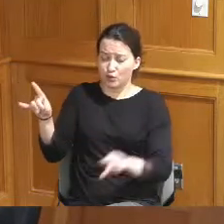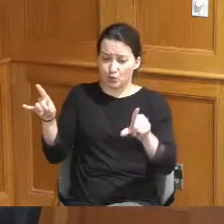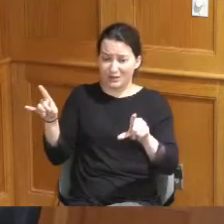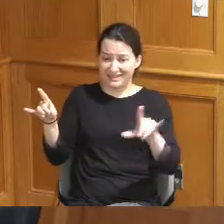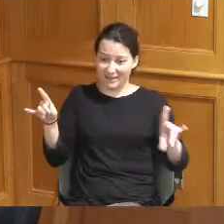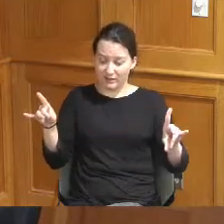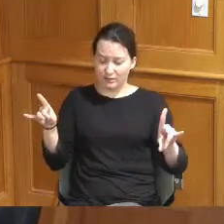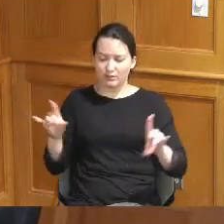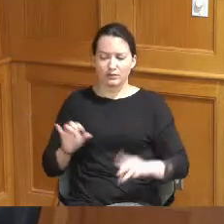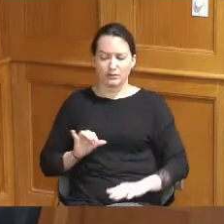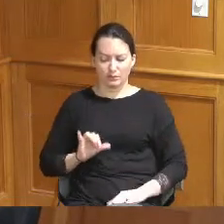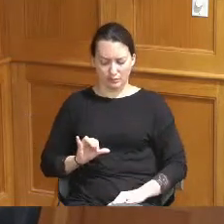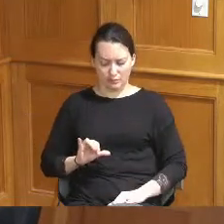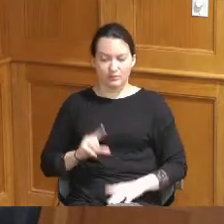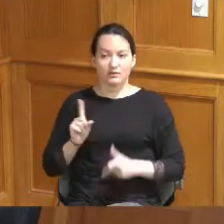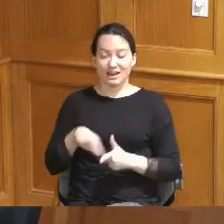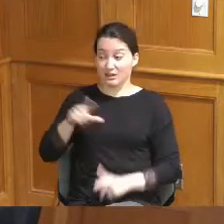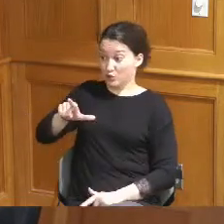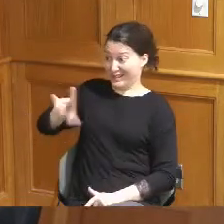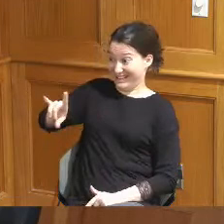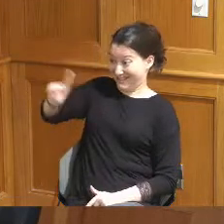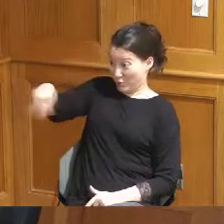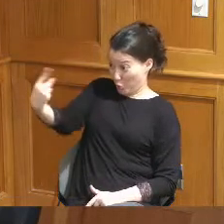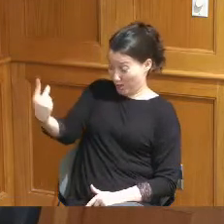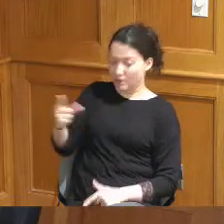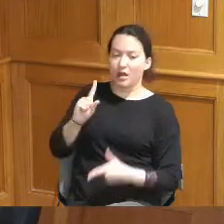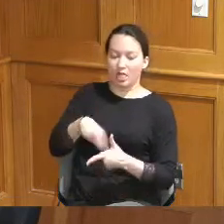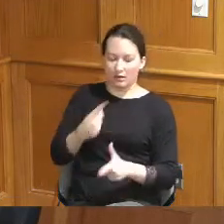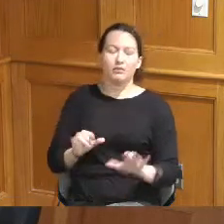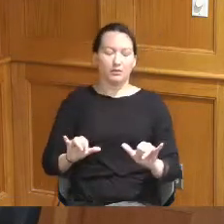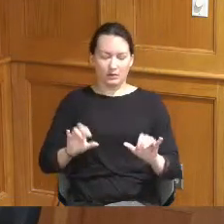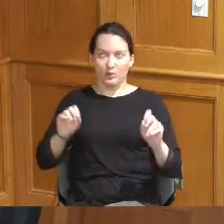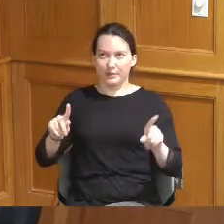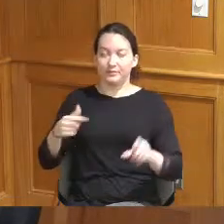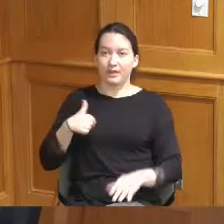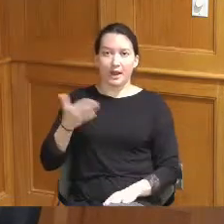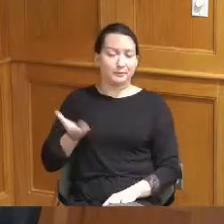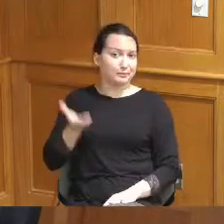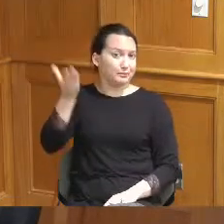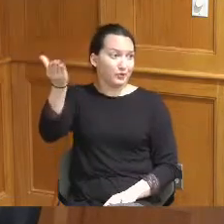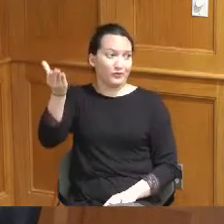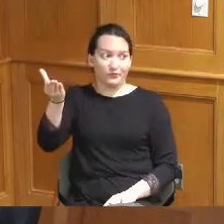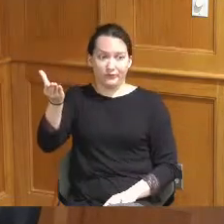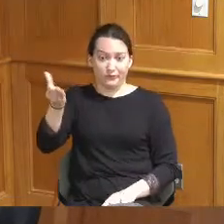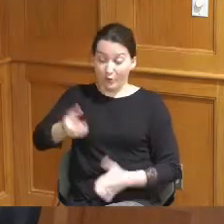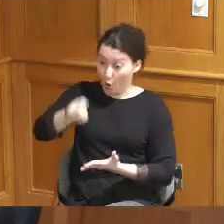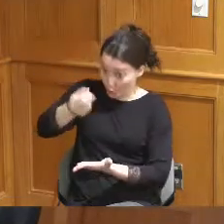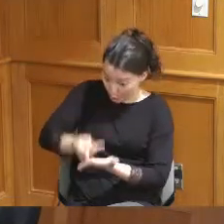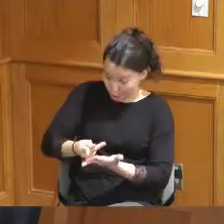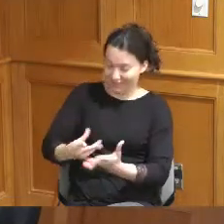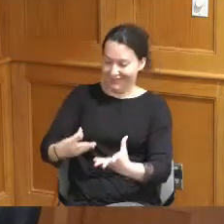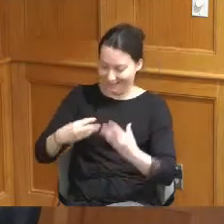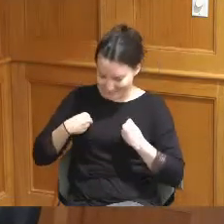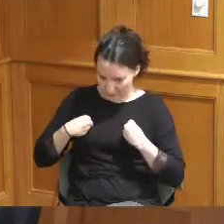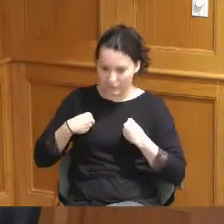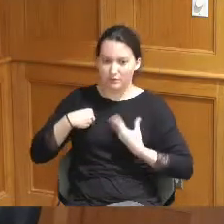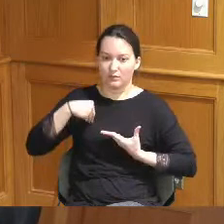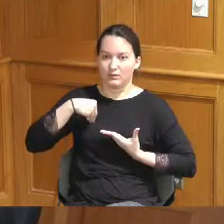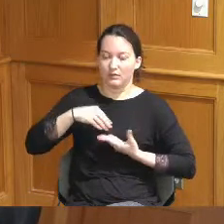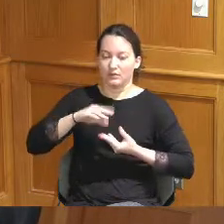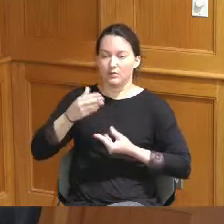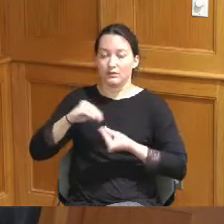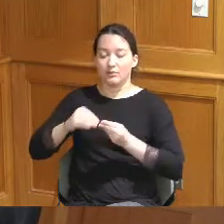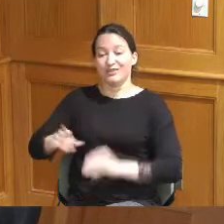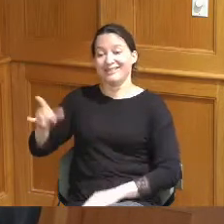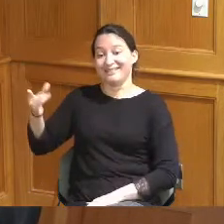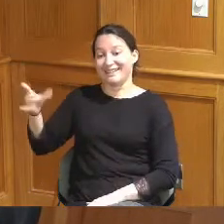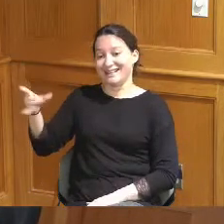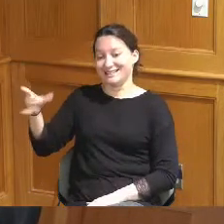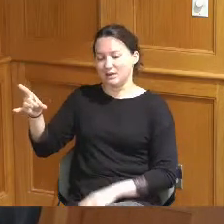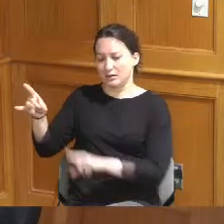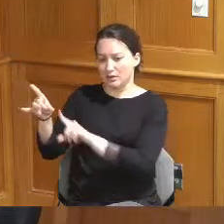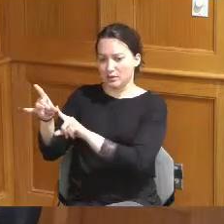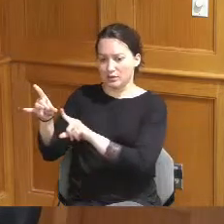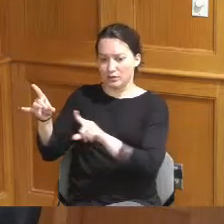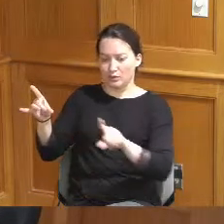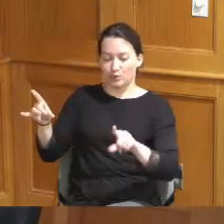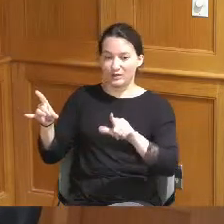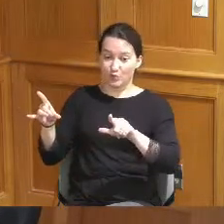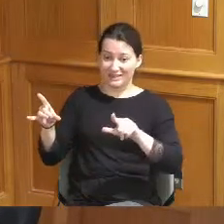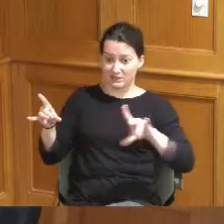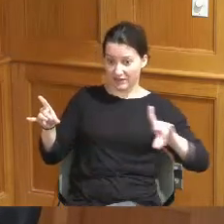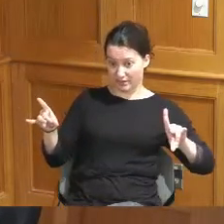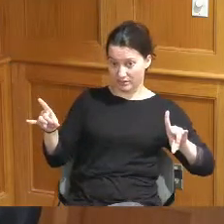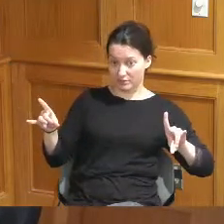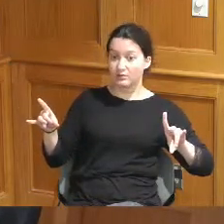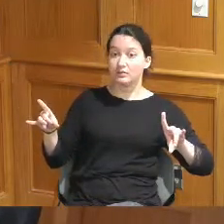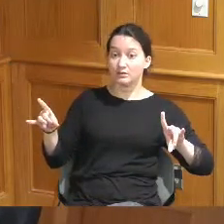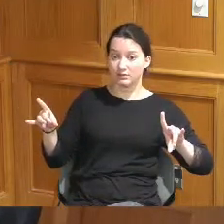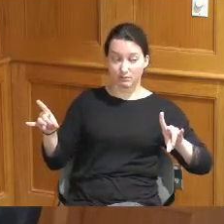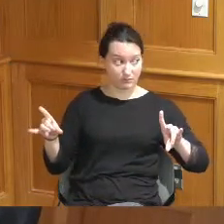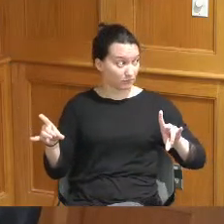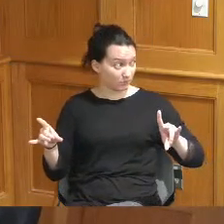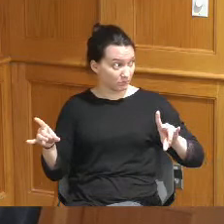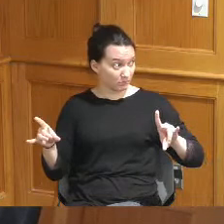yeah okay I'll move to approve and accept for the record item 18 through 27. Vice President